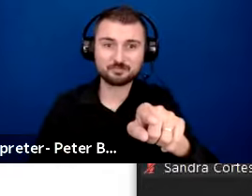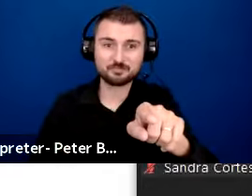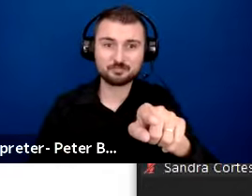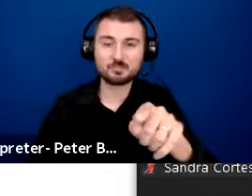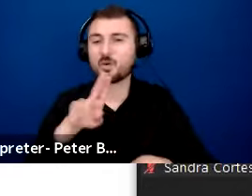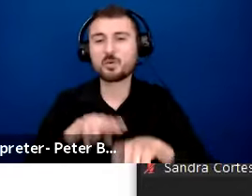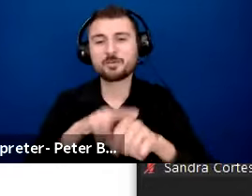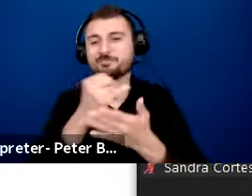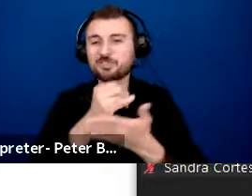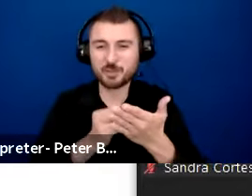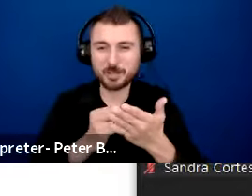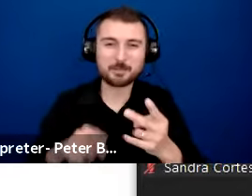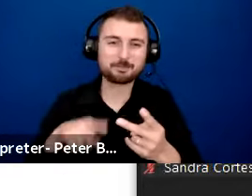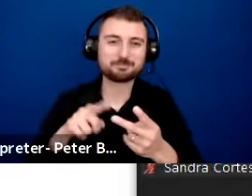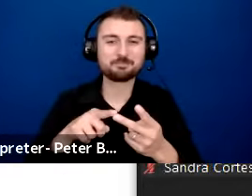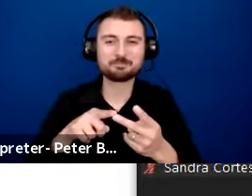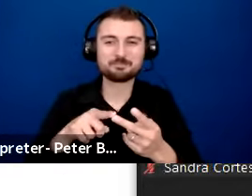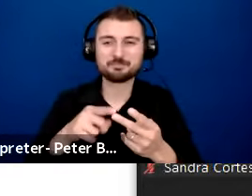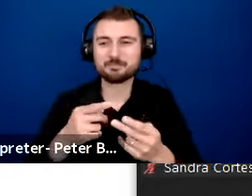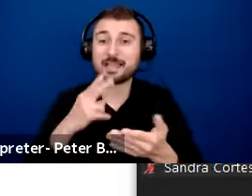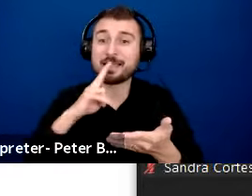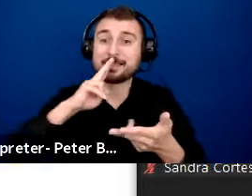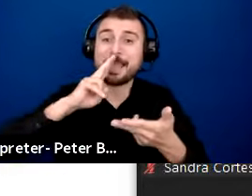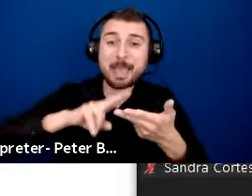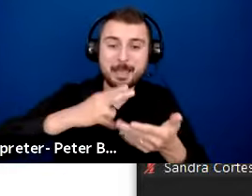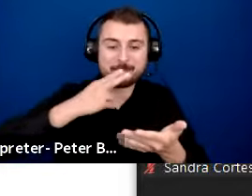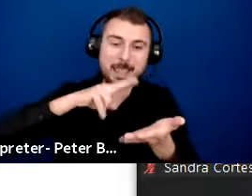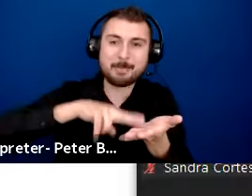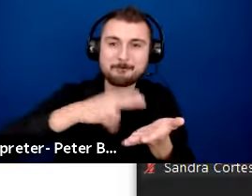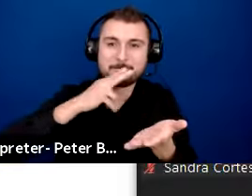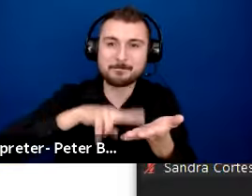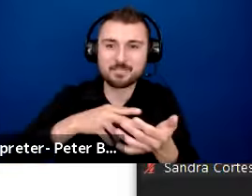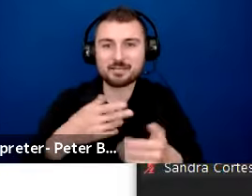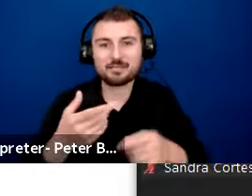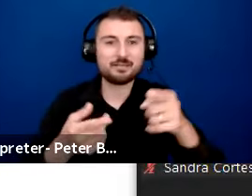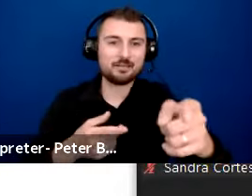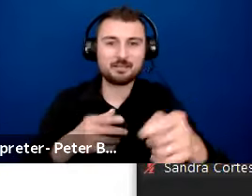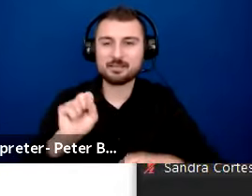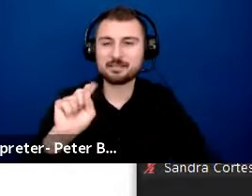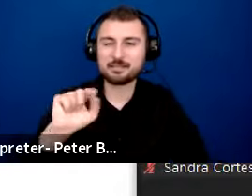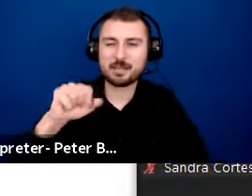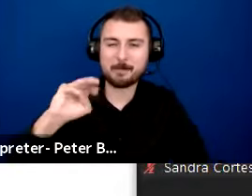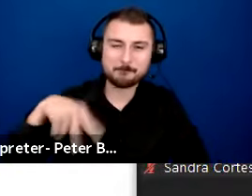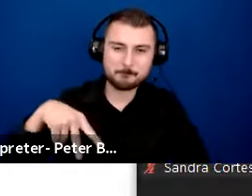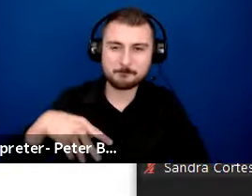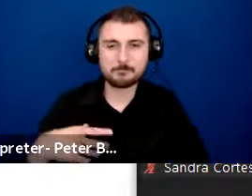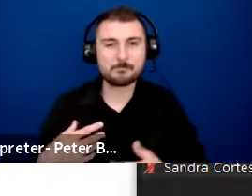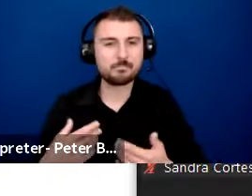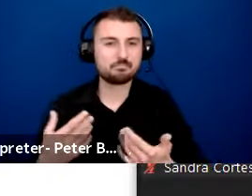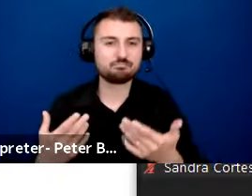So you can see that I'm typing right?